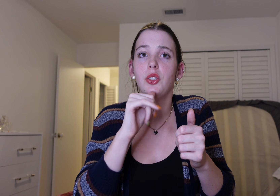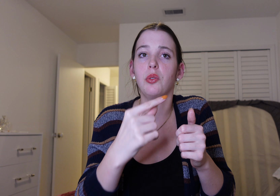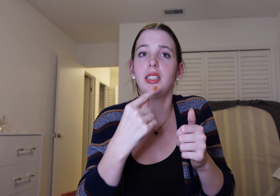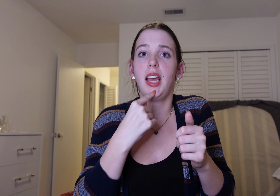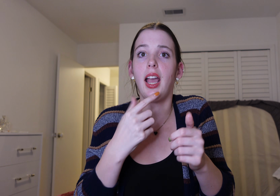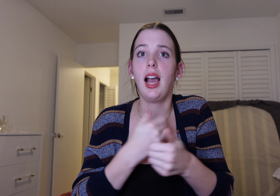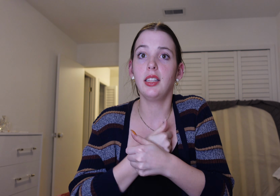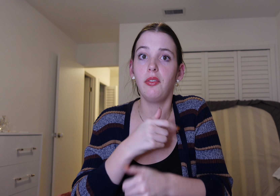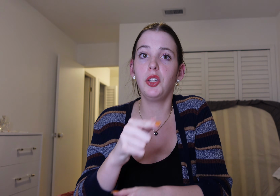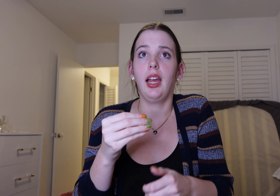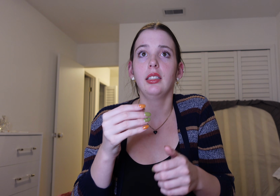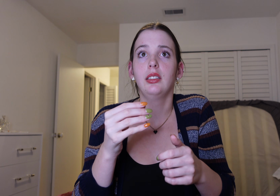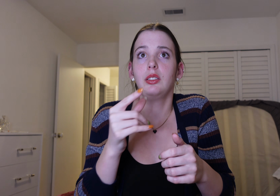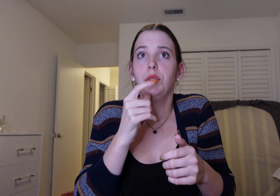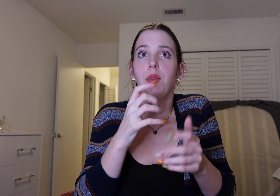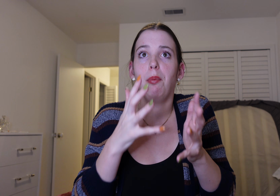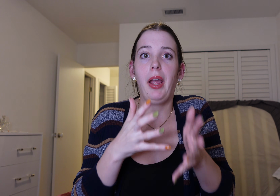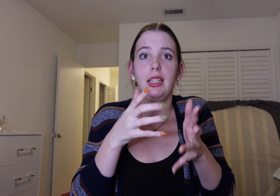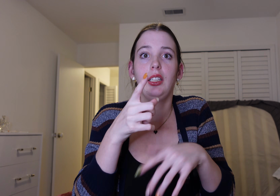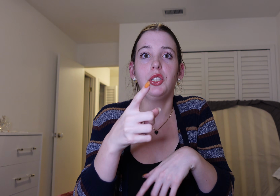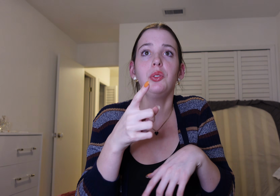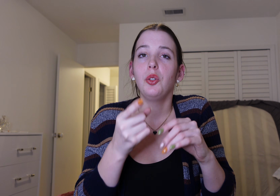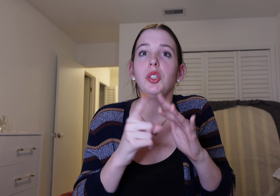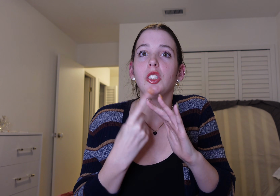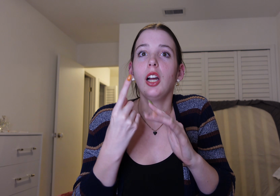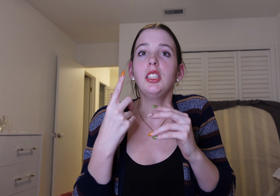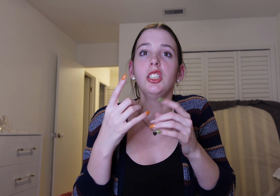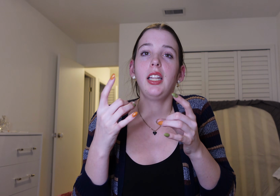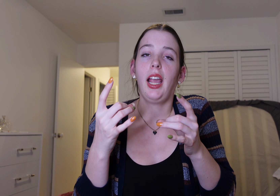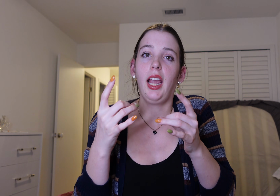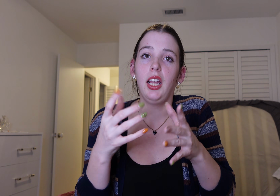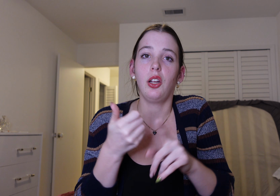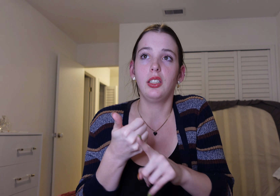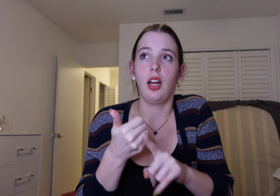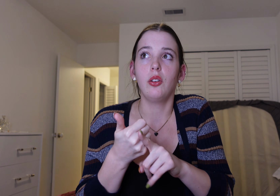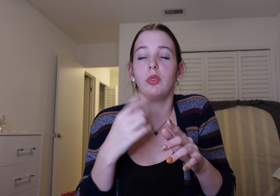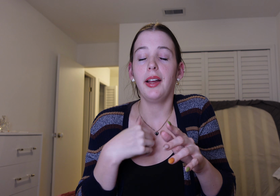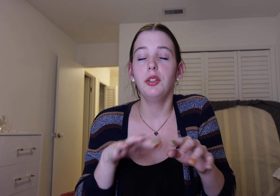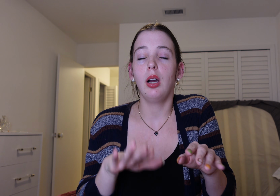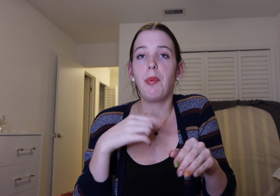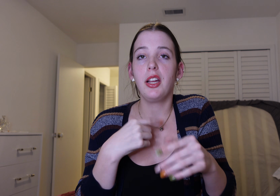don't say I love you and who abandon you you start to just hate yourself when I grew up I